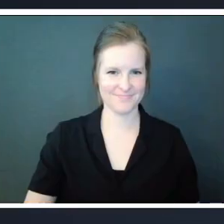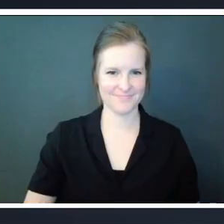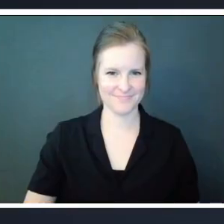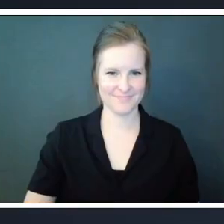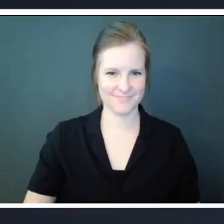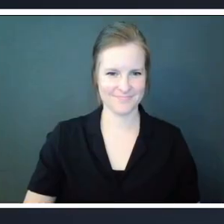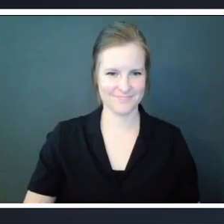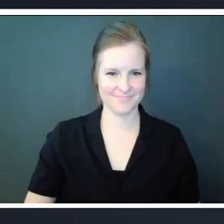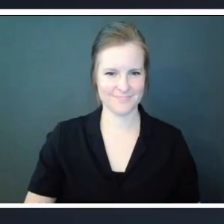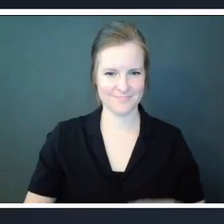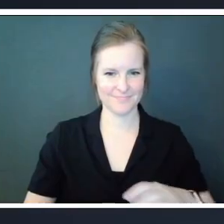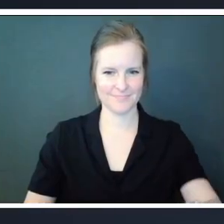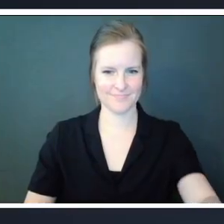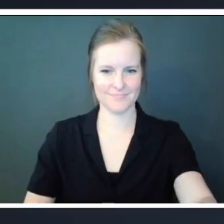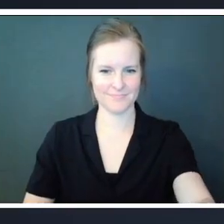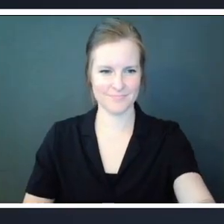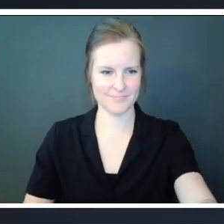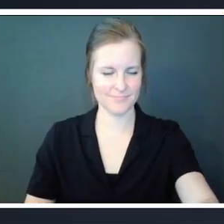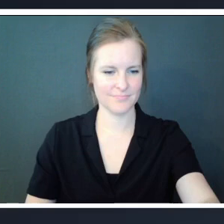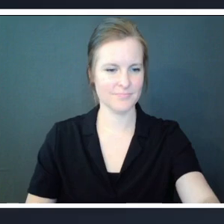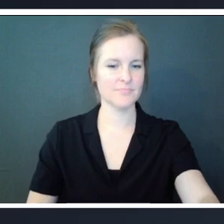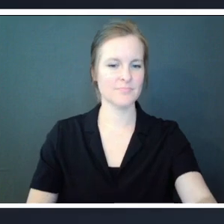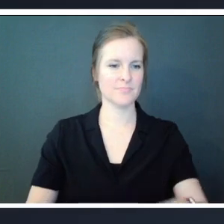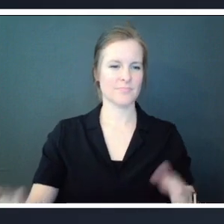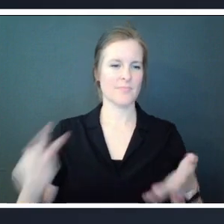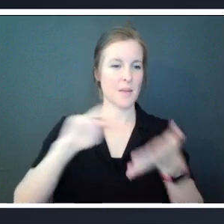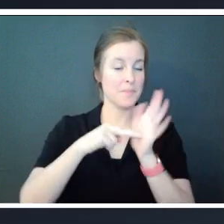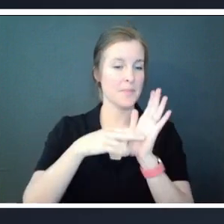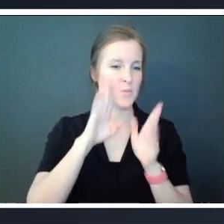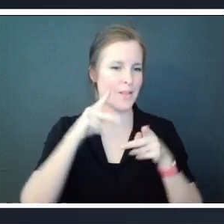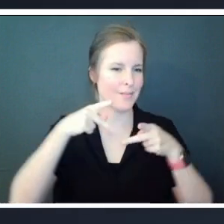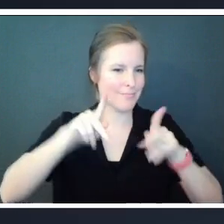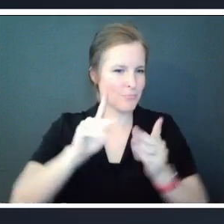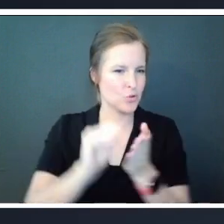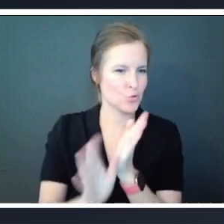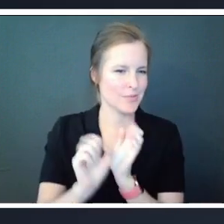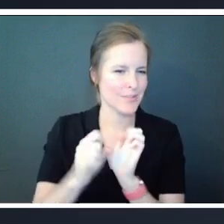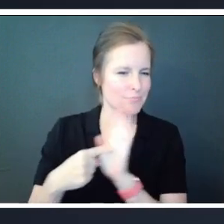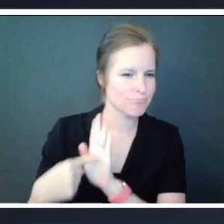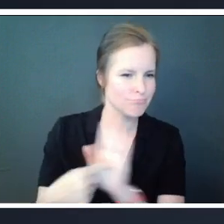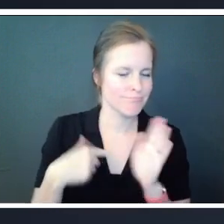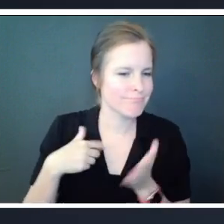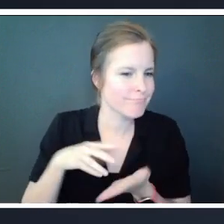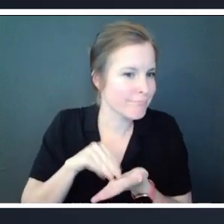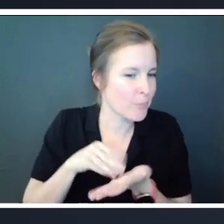while fostering curiosity. These activities, while we do call them post program activities,